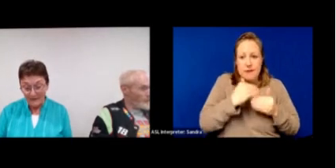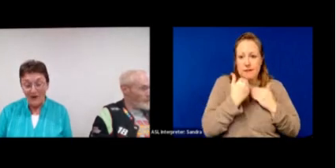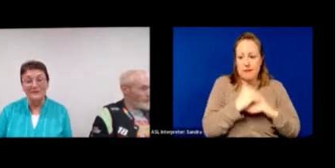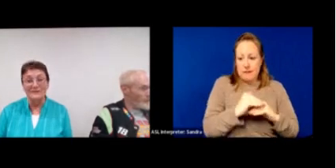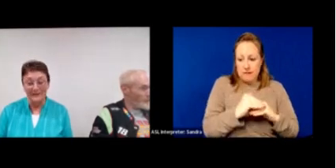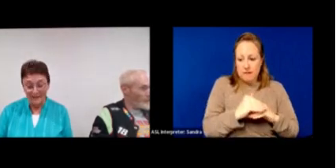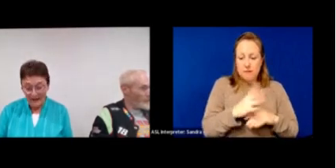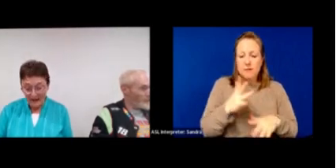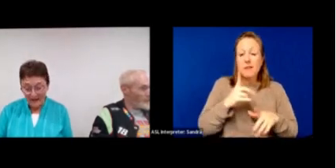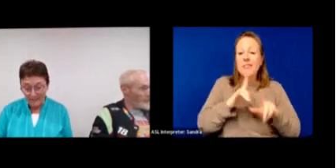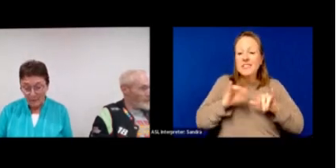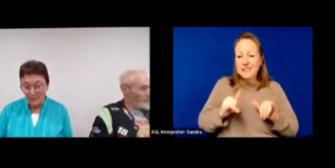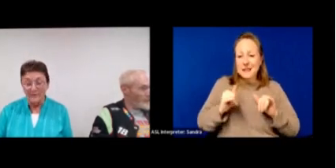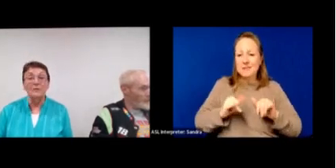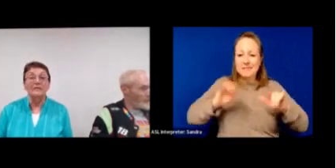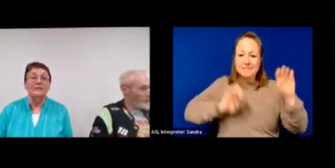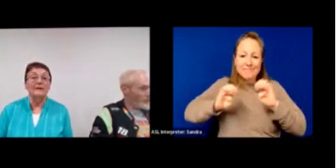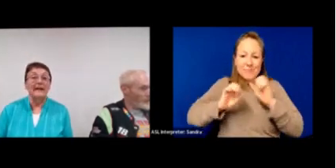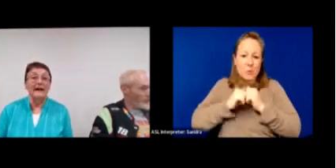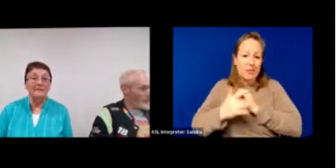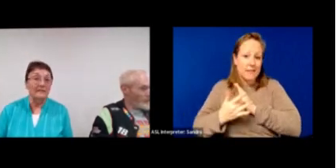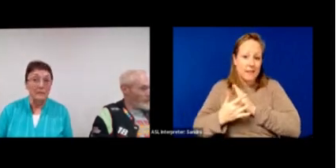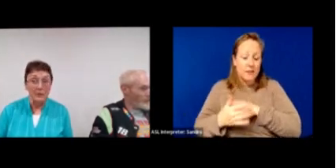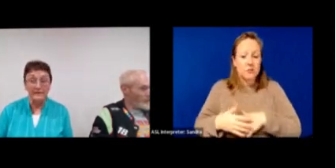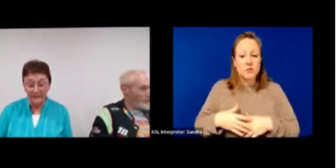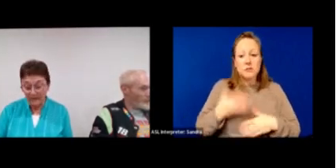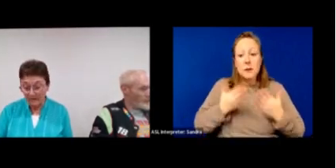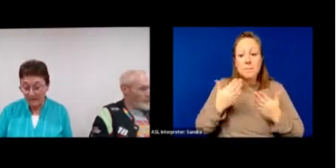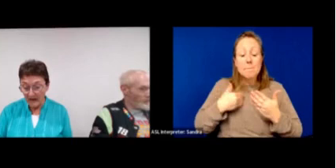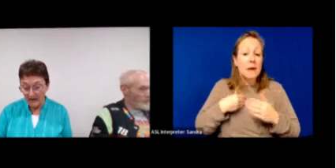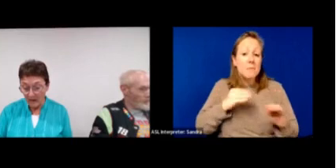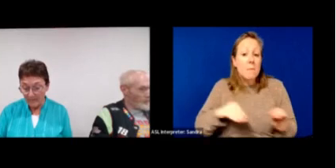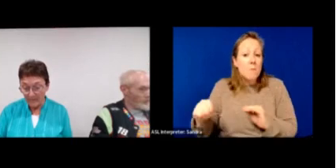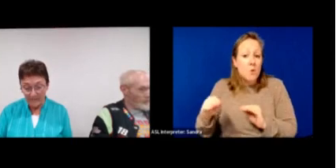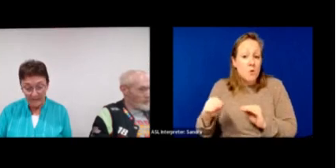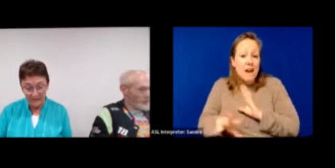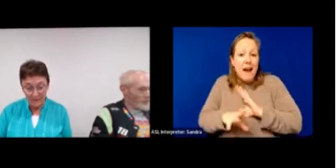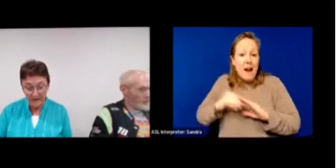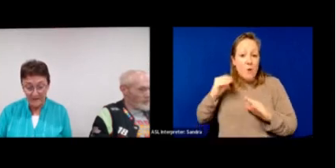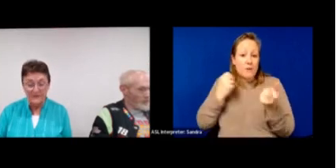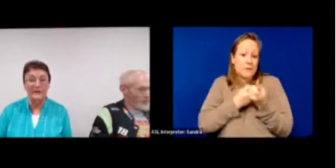technology, whether it was moving somebody out of a supportive living situation to